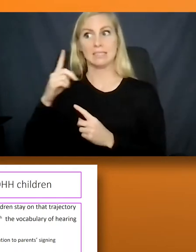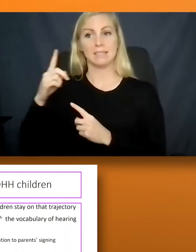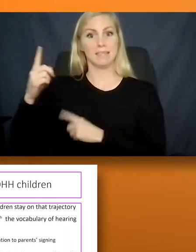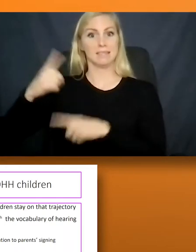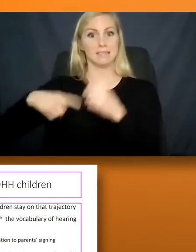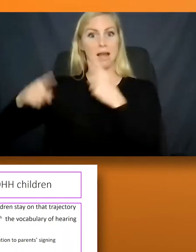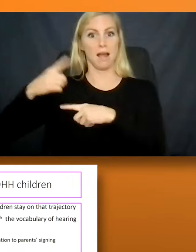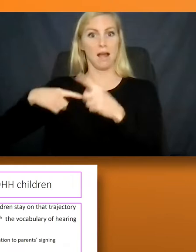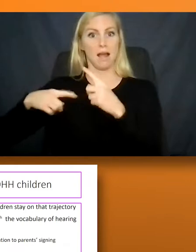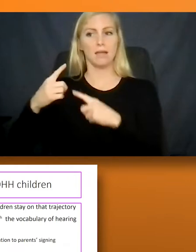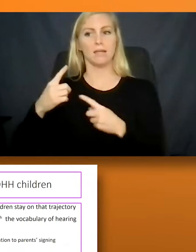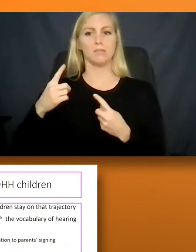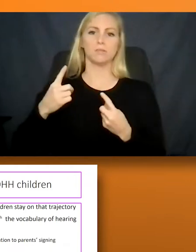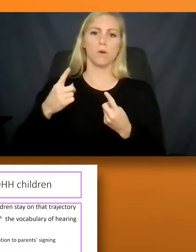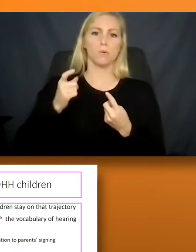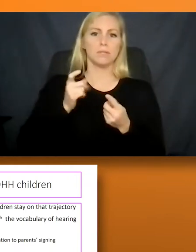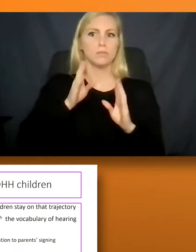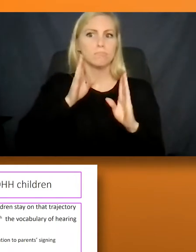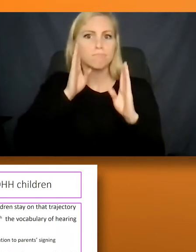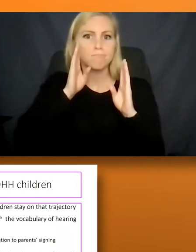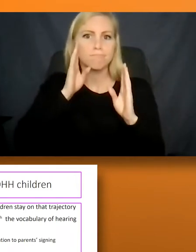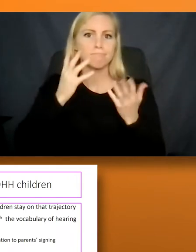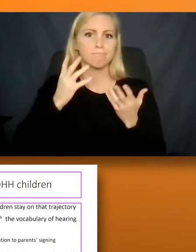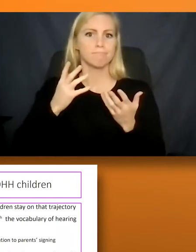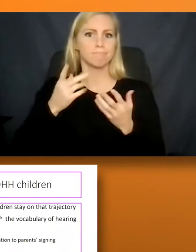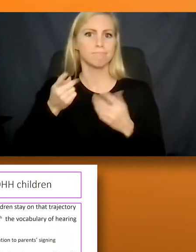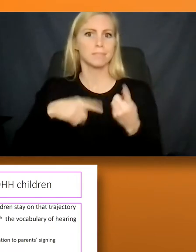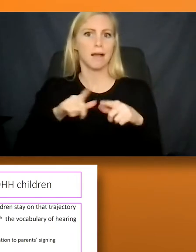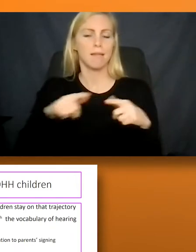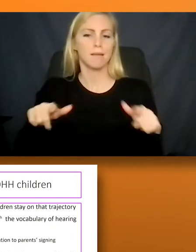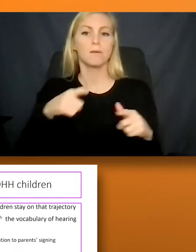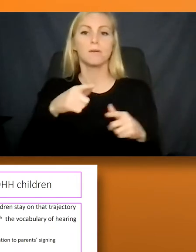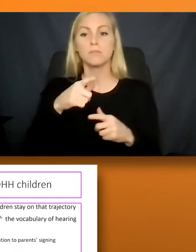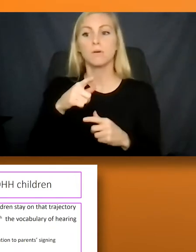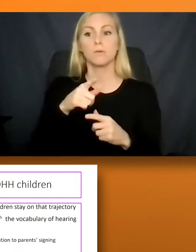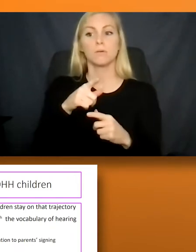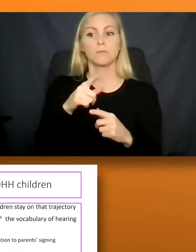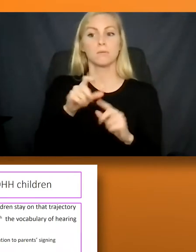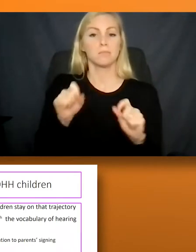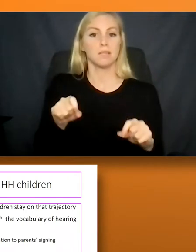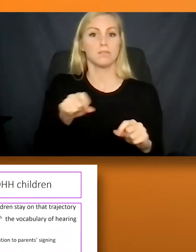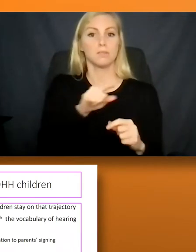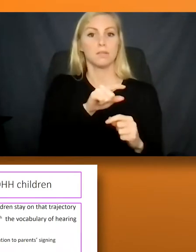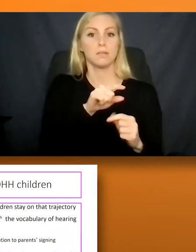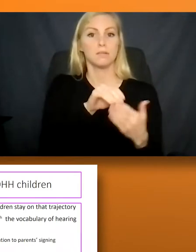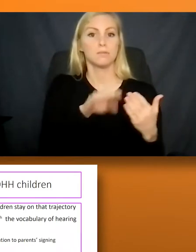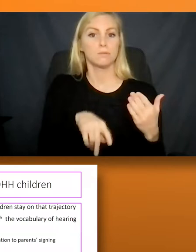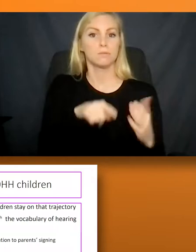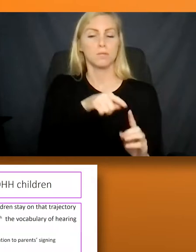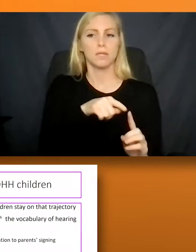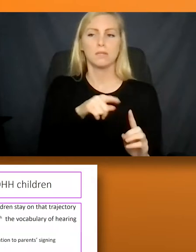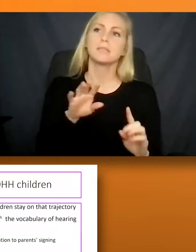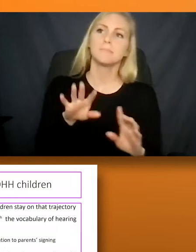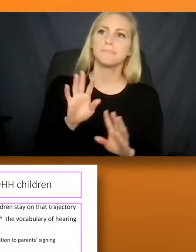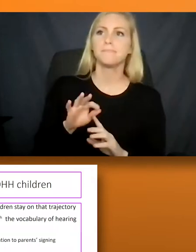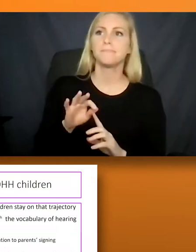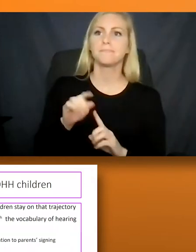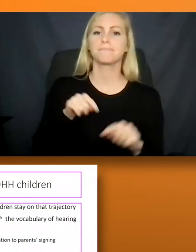there has to be, you know, that attention to the sign language. So, potentially, a child who, especially it could happen